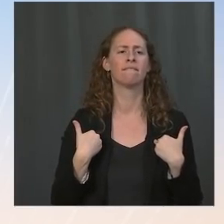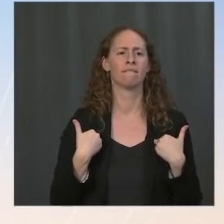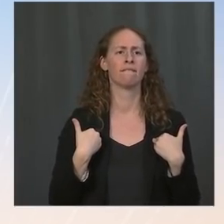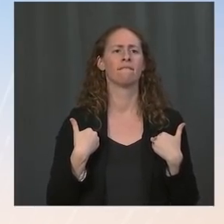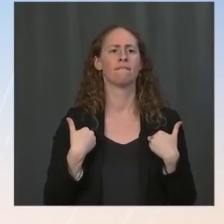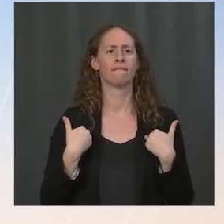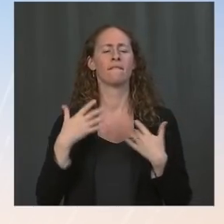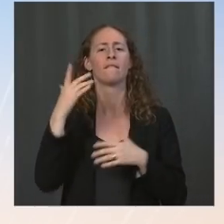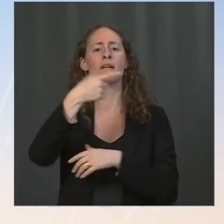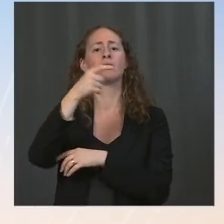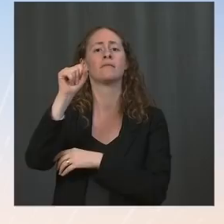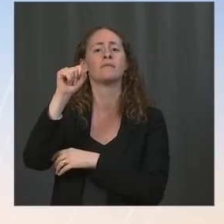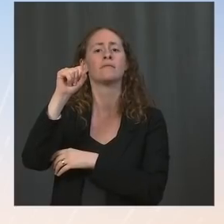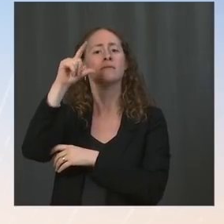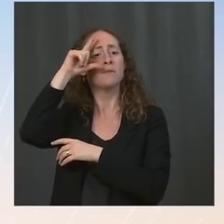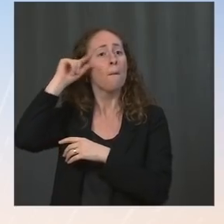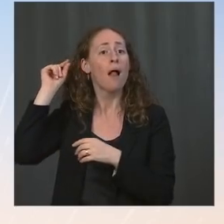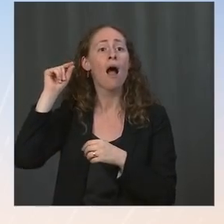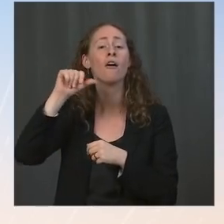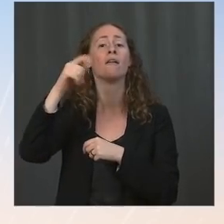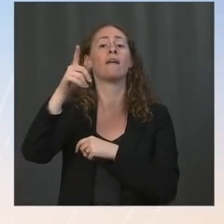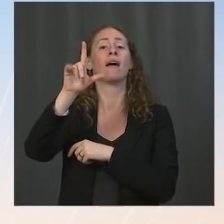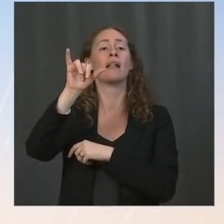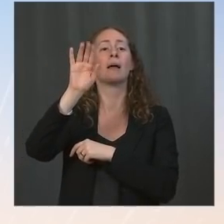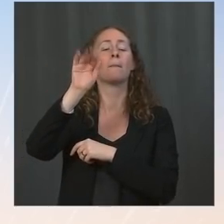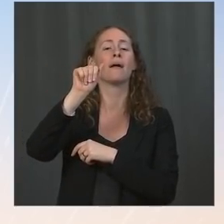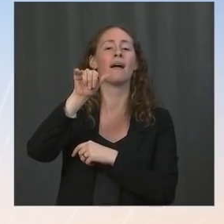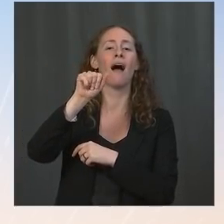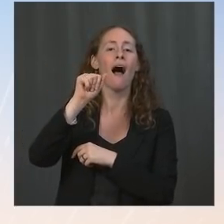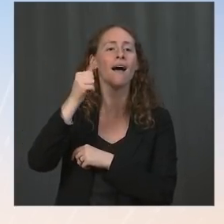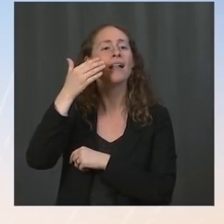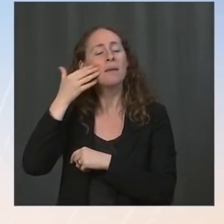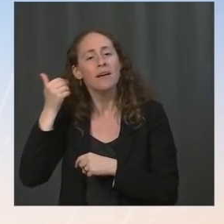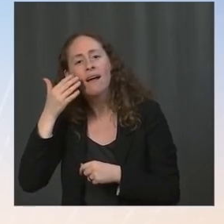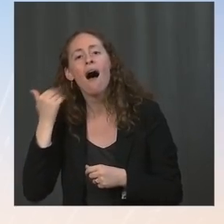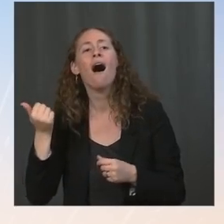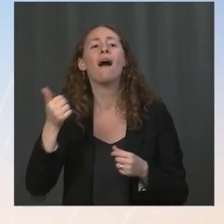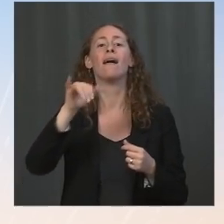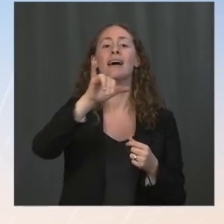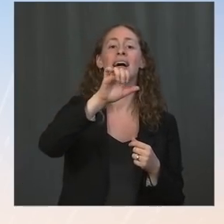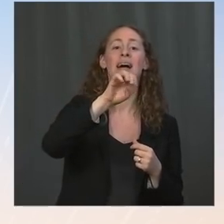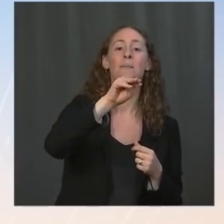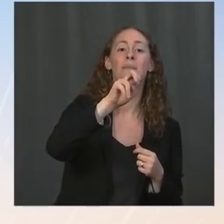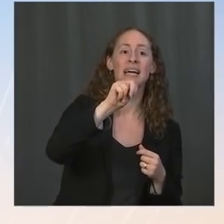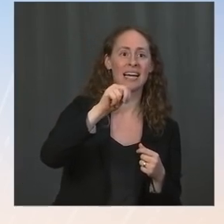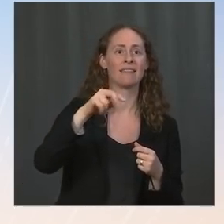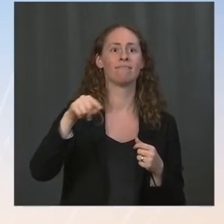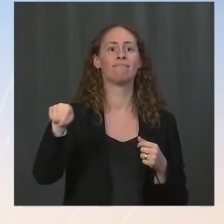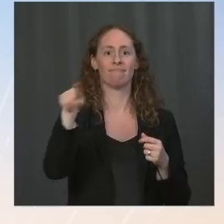where we don't have a presence on the ground, and we still prevent terrorist attacks or threats to U.S. citizens living in the United States